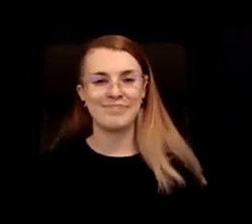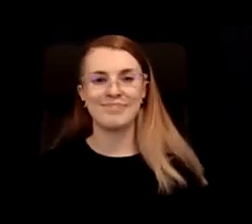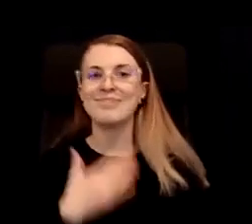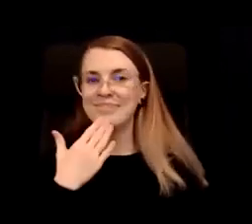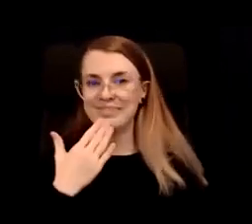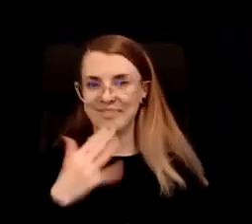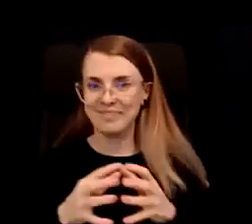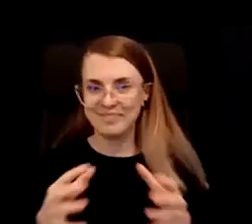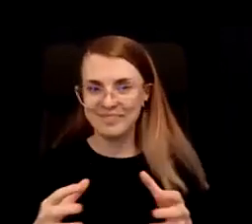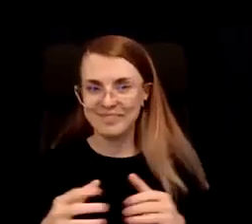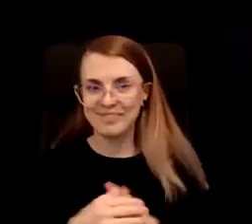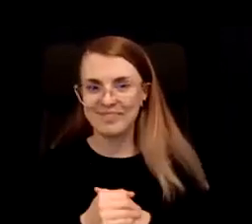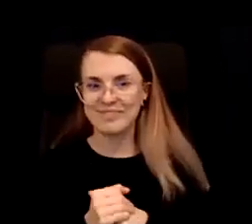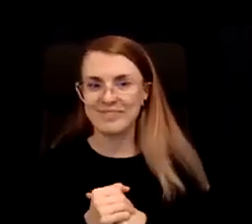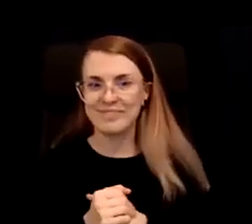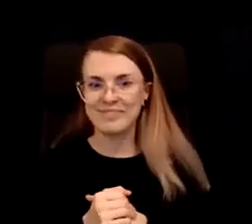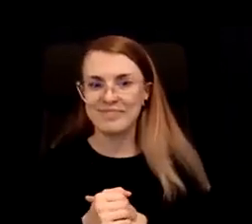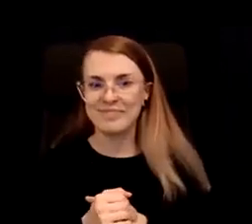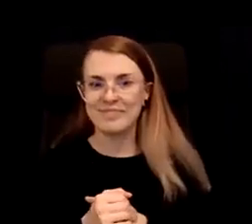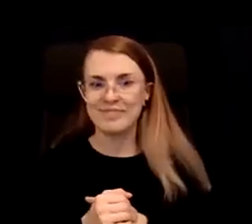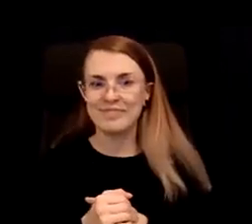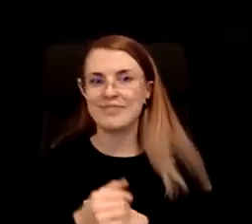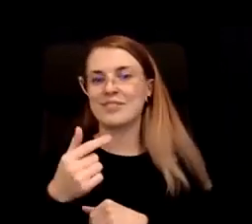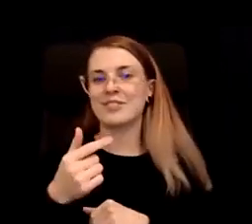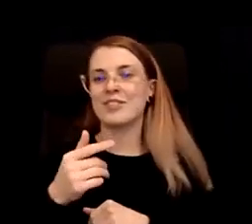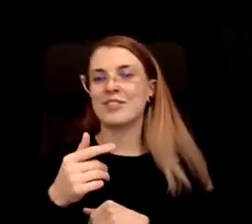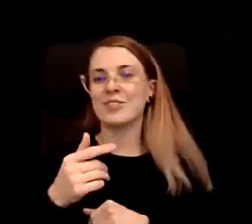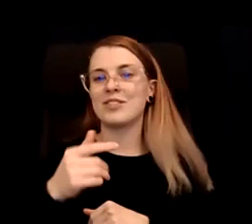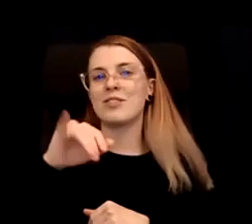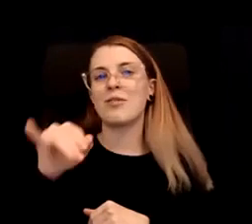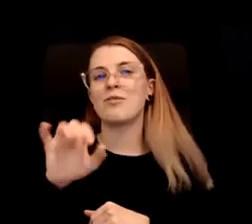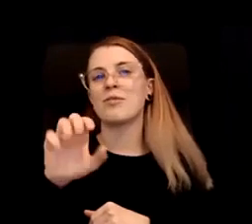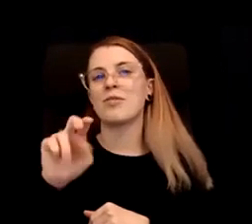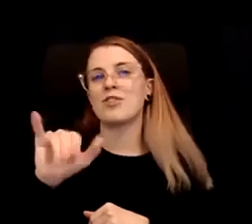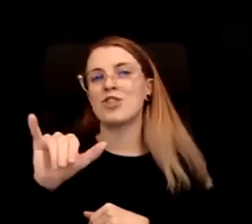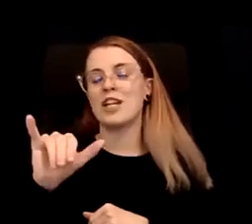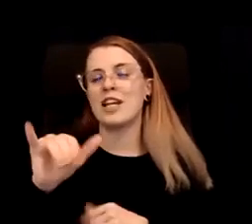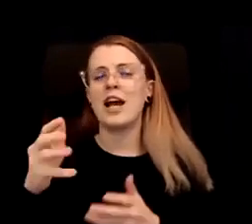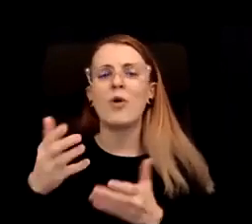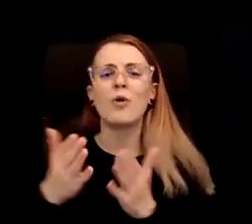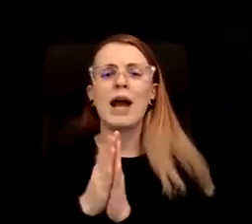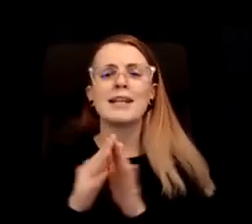So Jenny, I want to ask you the same thing about Betty Hardwick Center. Okay, sure.